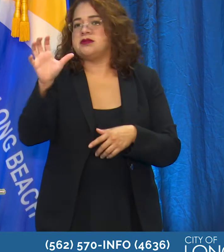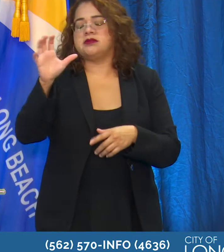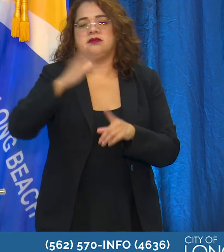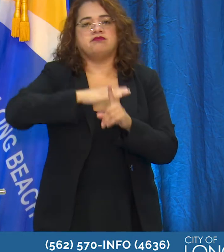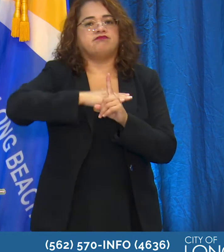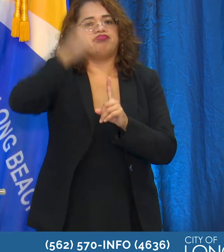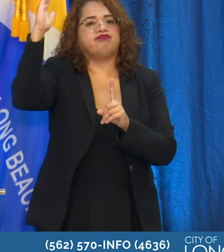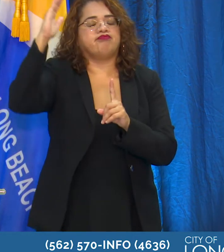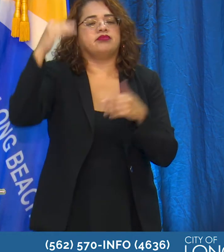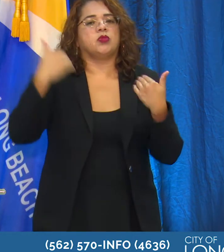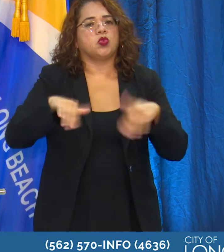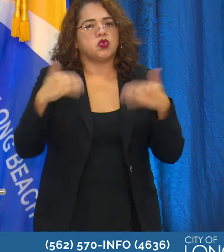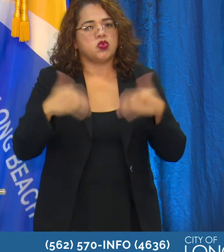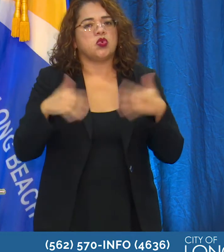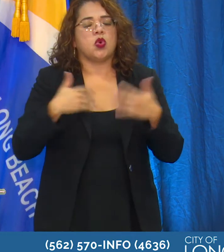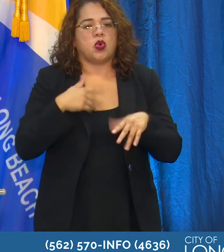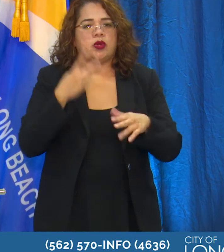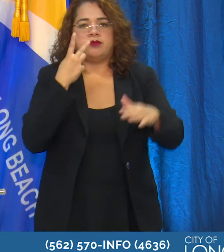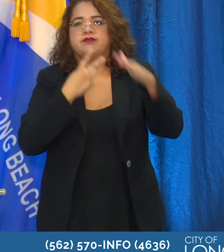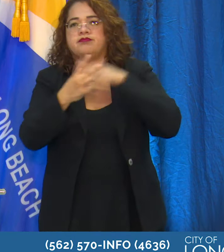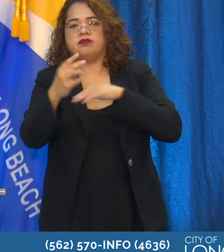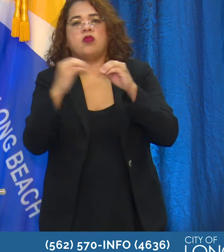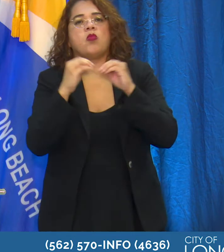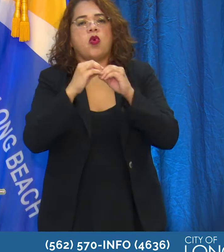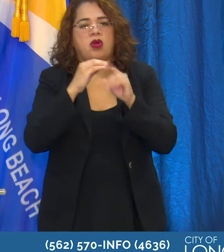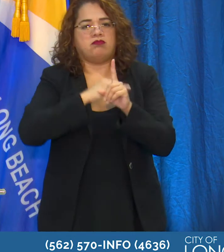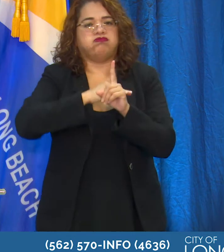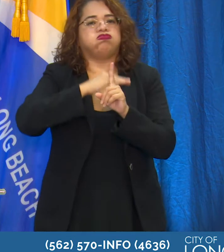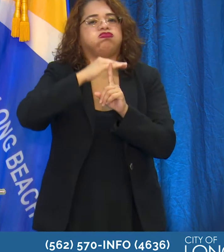are expected to continue, we're happy to share that we've extended the activation of our